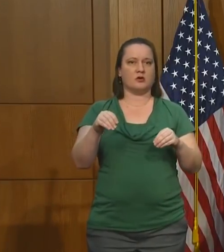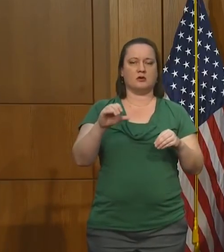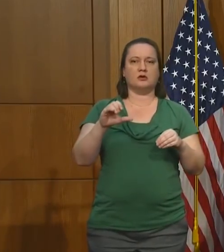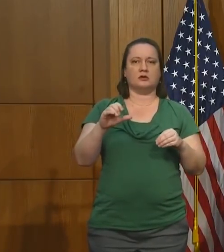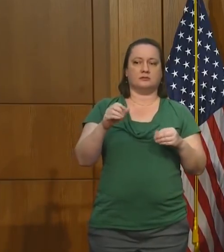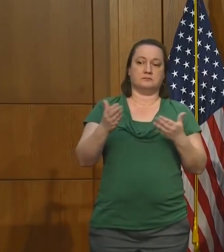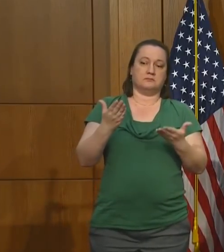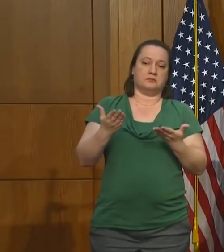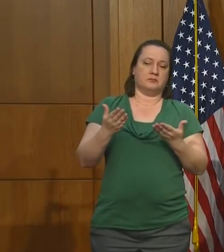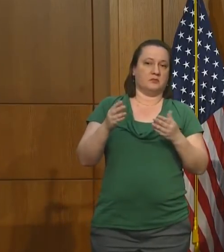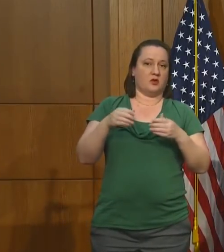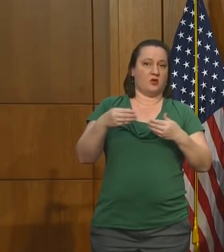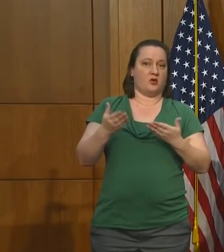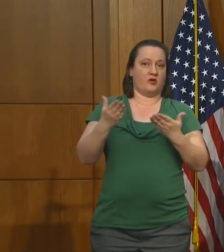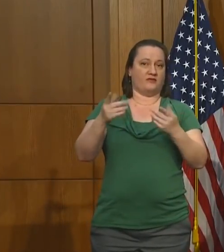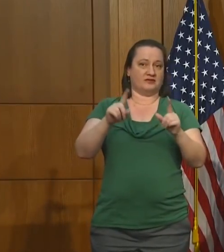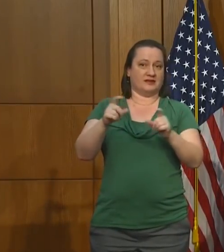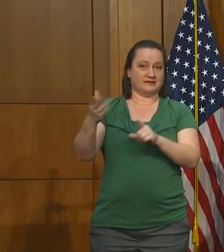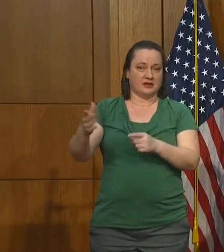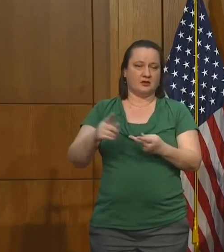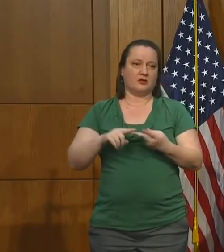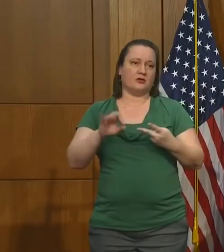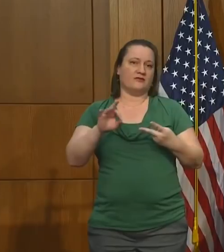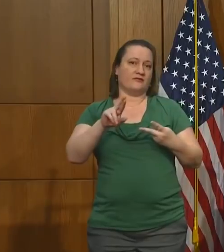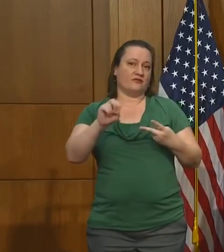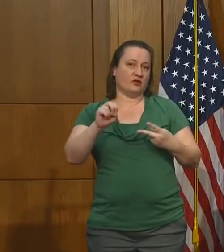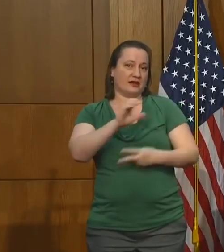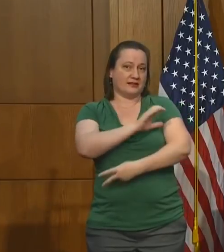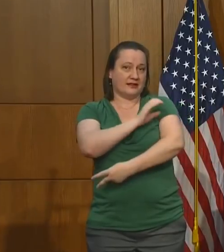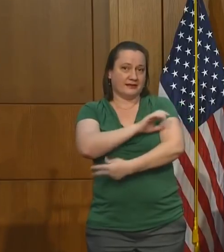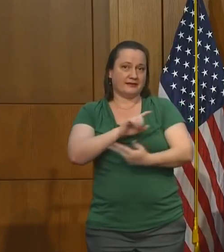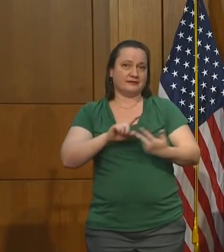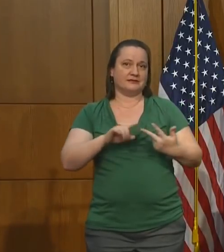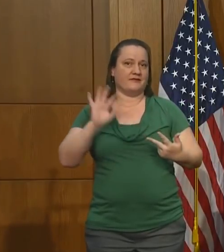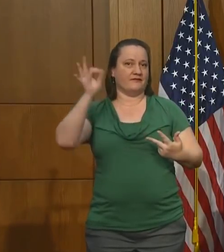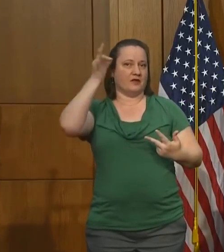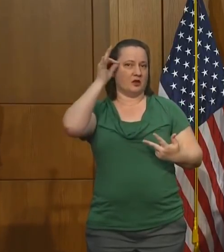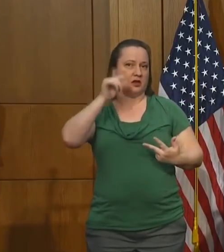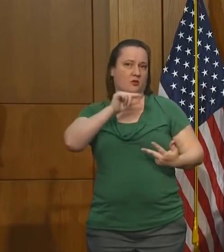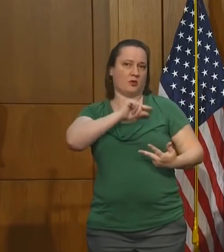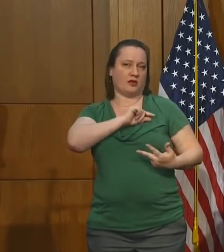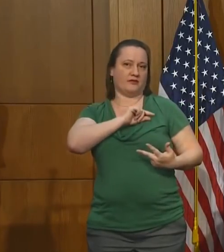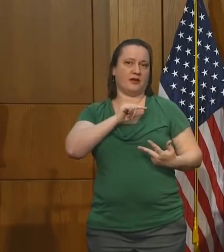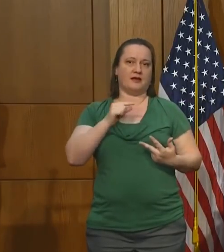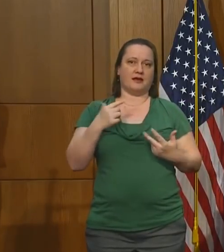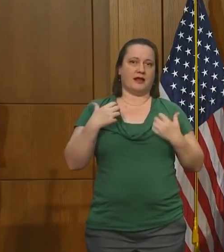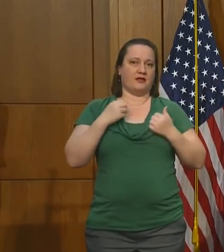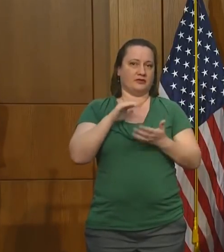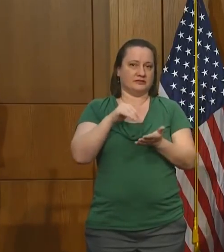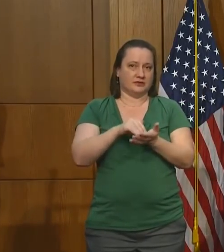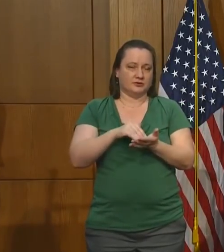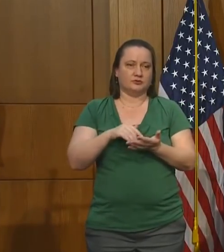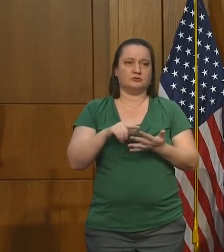WORKING HAD CALLS TODAY WITH AGAIN BUT- DRUGSTORES TRYING EXPAND TESTING THERE. WE'RE WORKING VERY CLOSELY WITH THE FREE CLINICS FEDERALLY